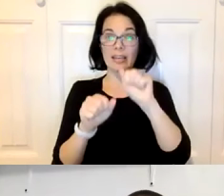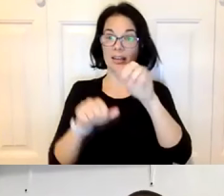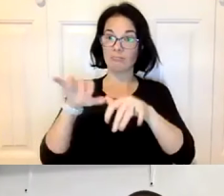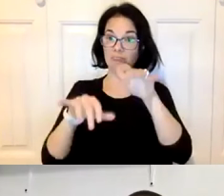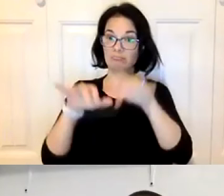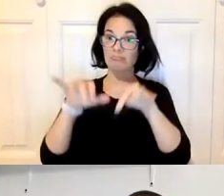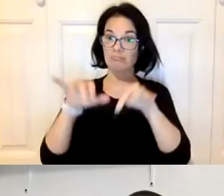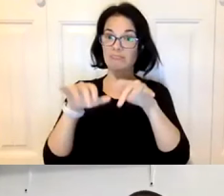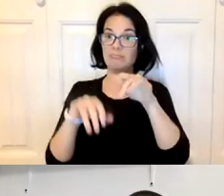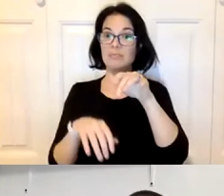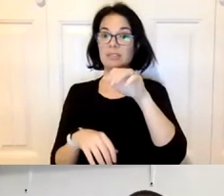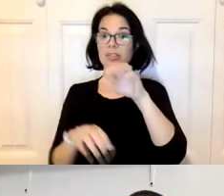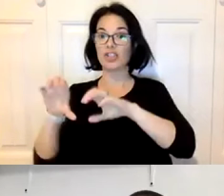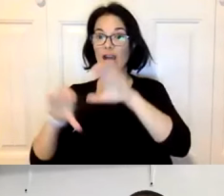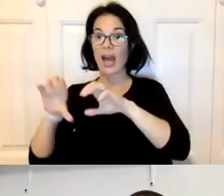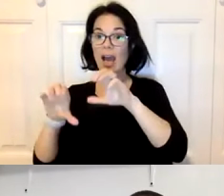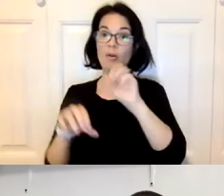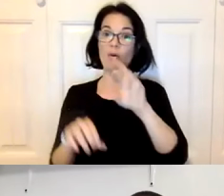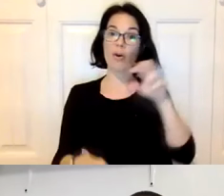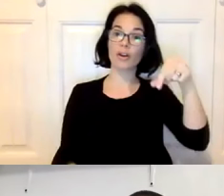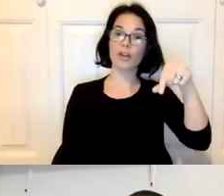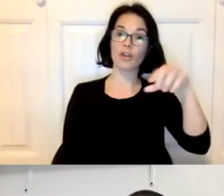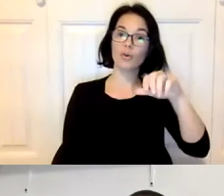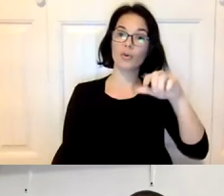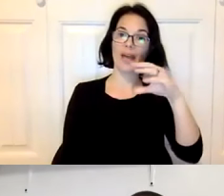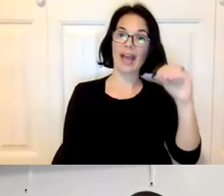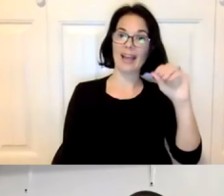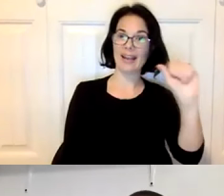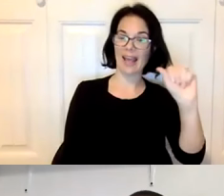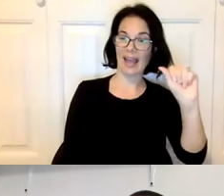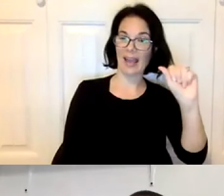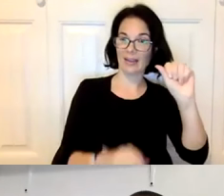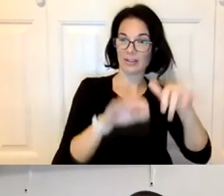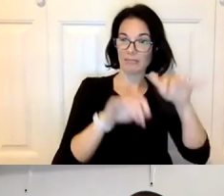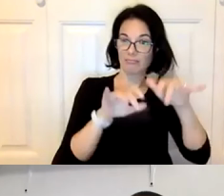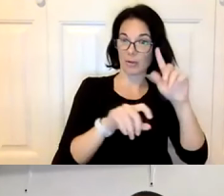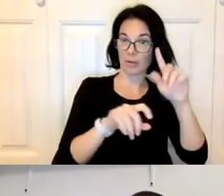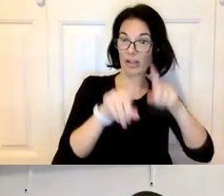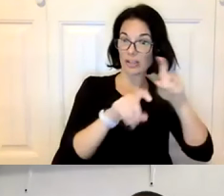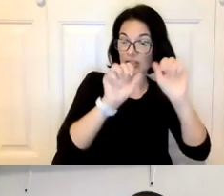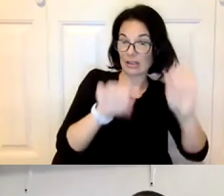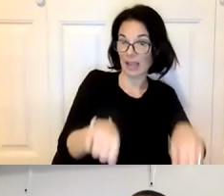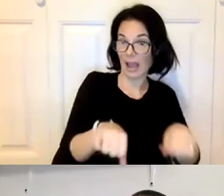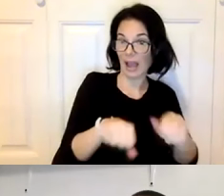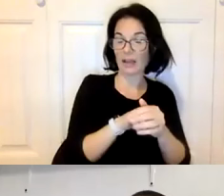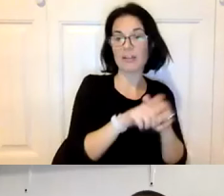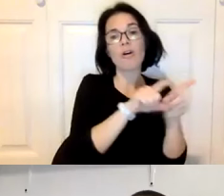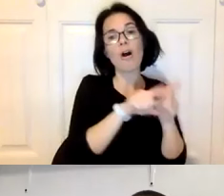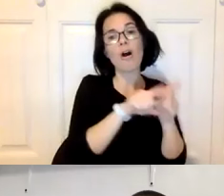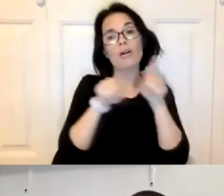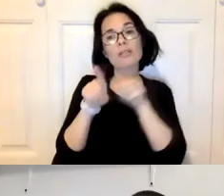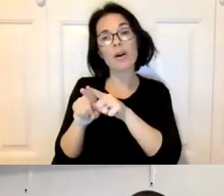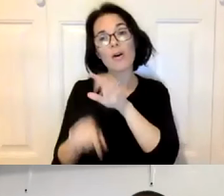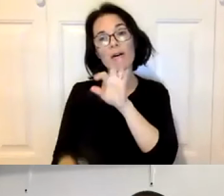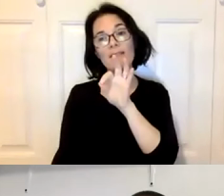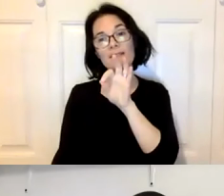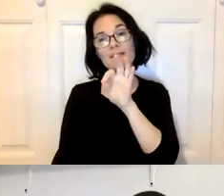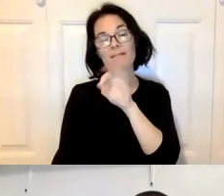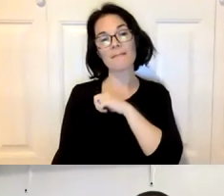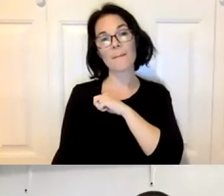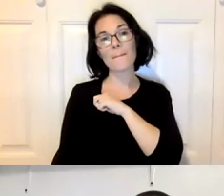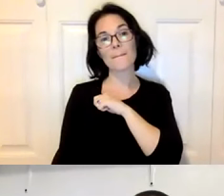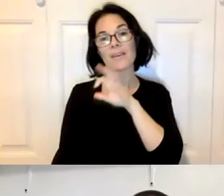Or ask questions in the comments of the Facebook livestream.